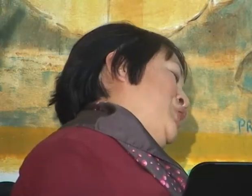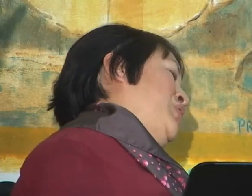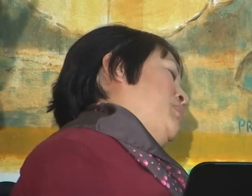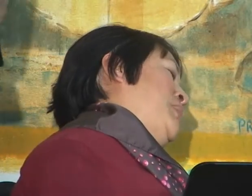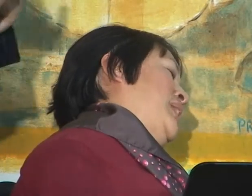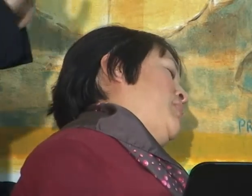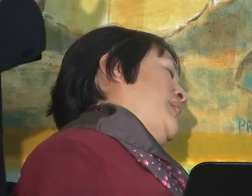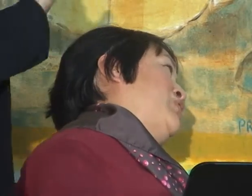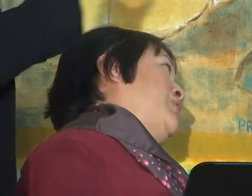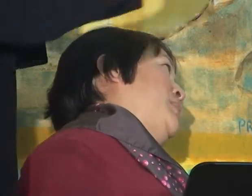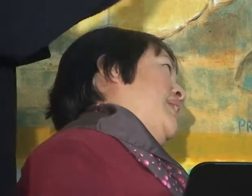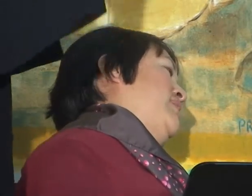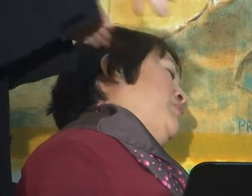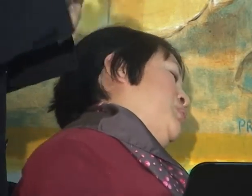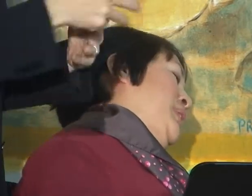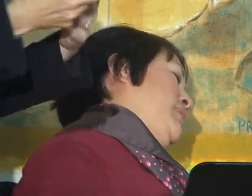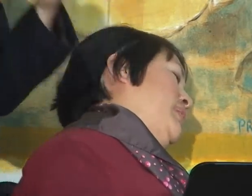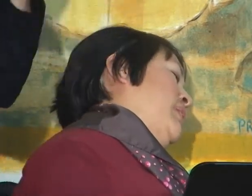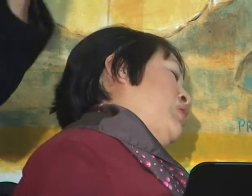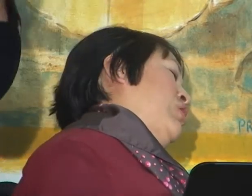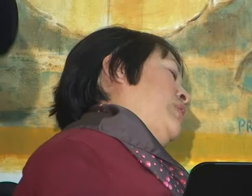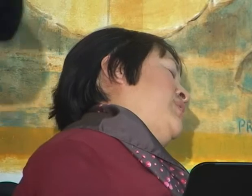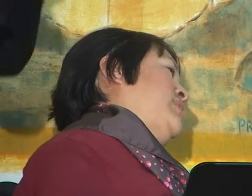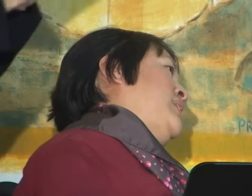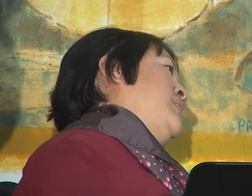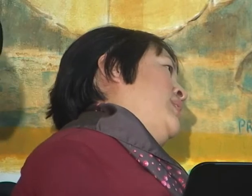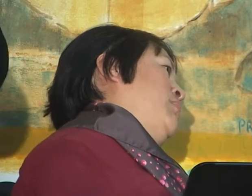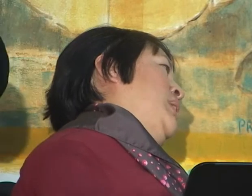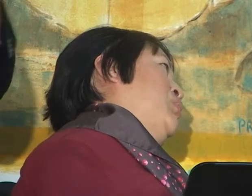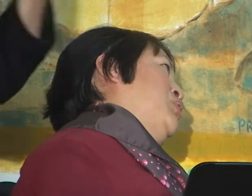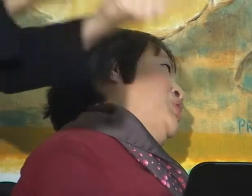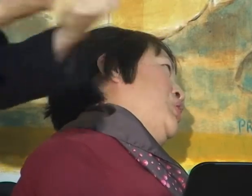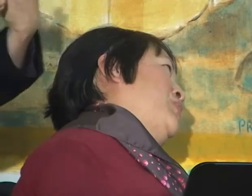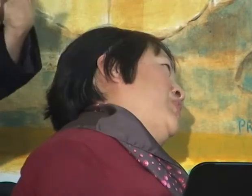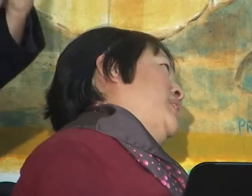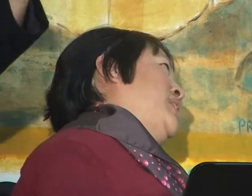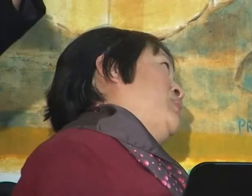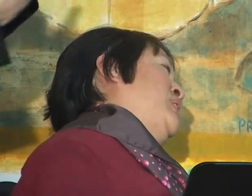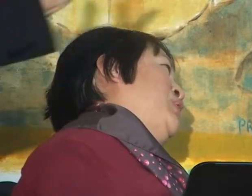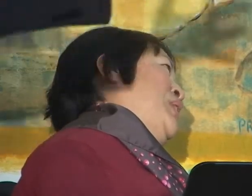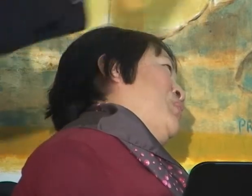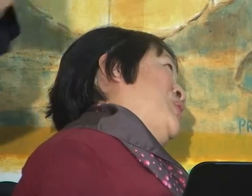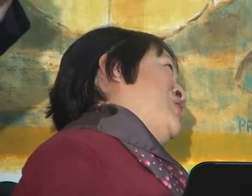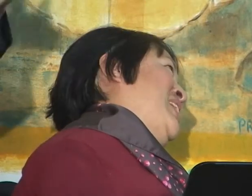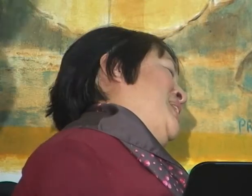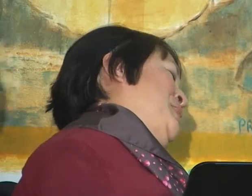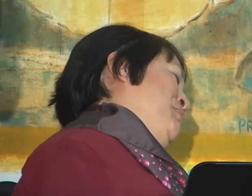You've had many debates over the past several weeks, and there are obviously many more to go. In fact, I believe you have one tonight.